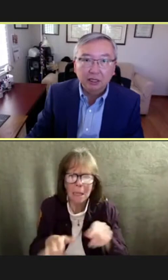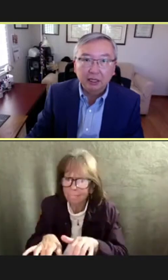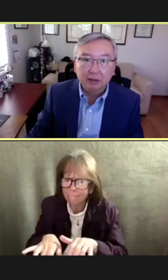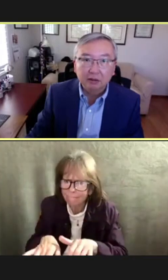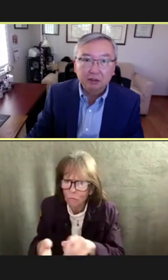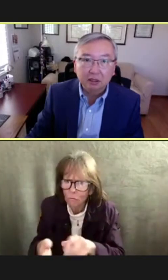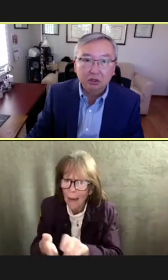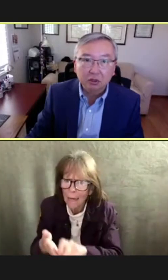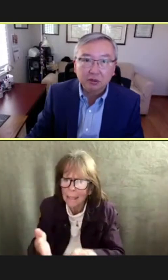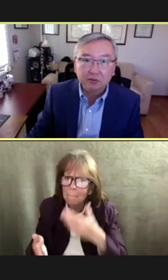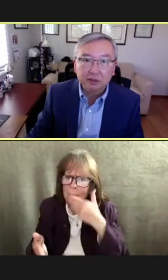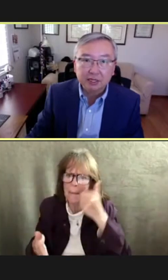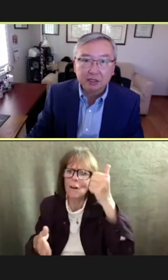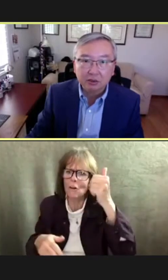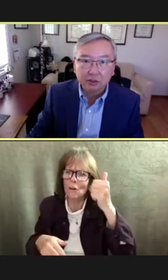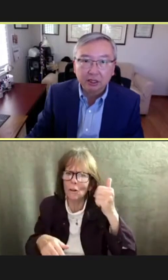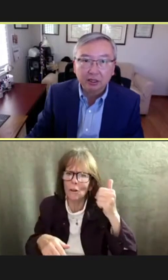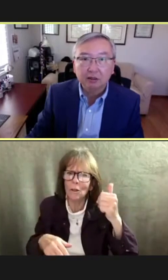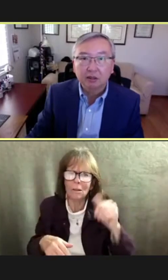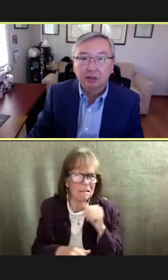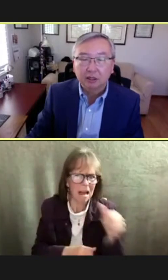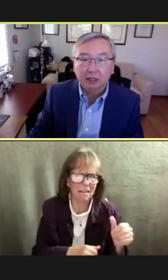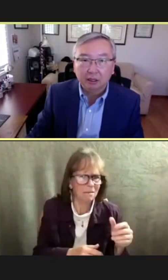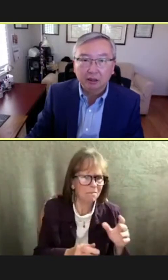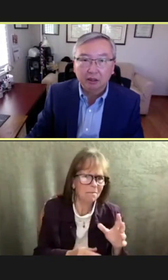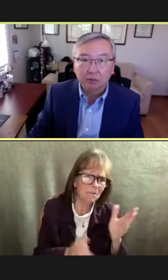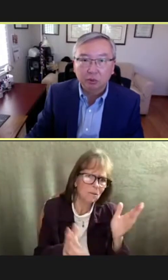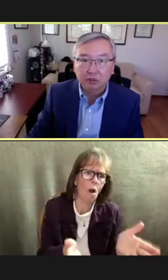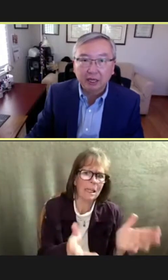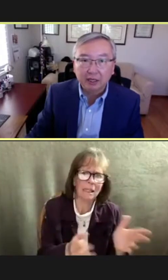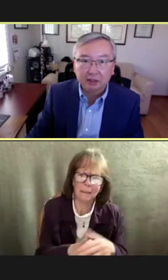And in terms of the sensory modality,